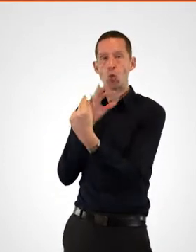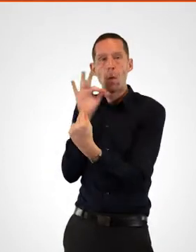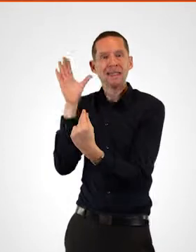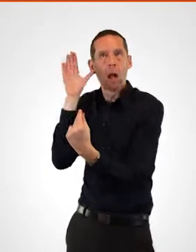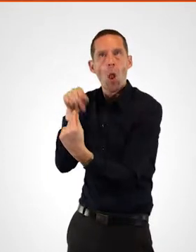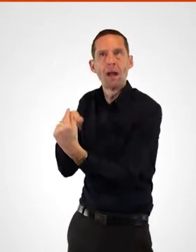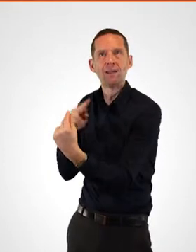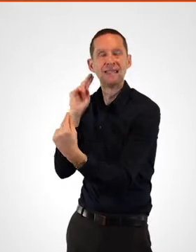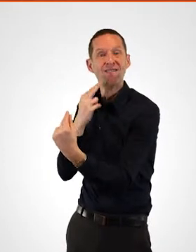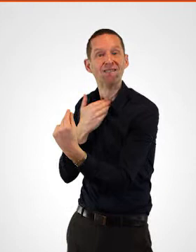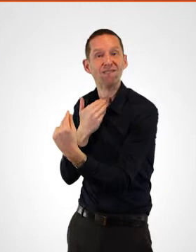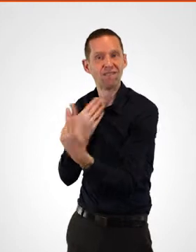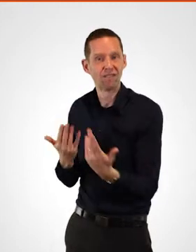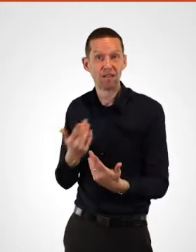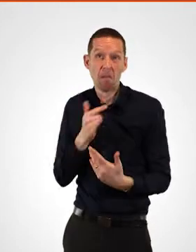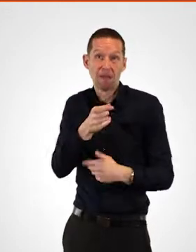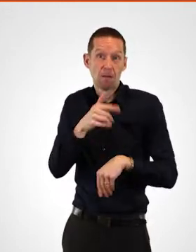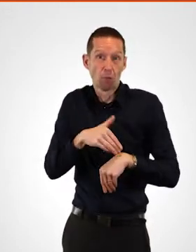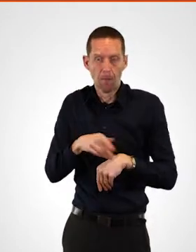which of course may bring its own problems,